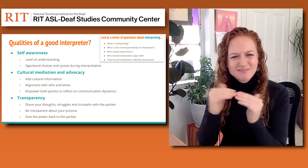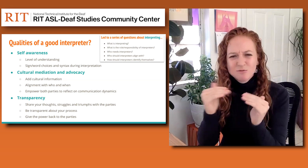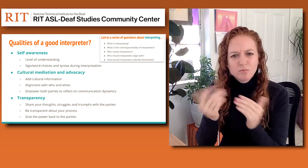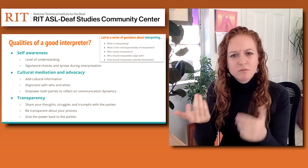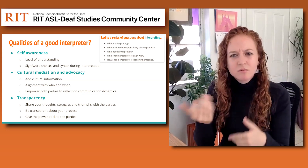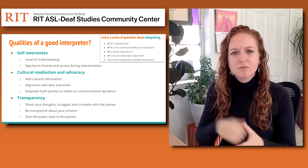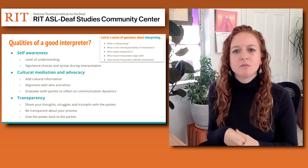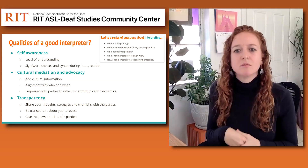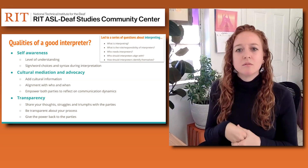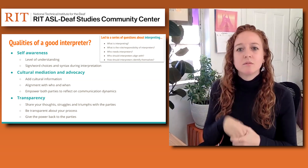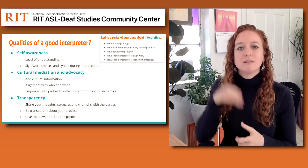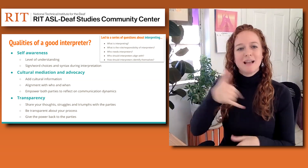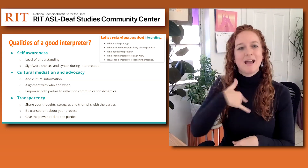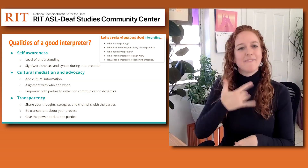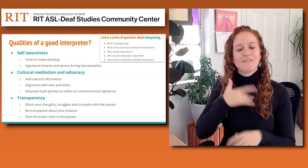as an audience member.